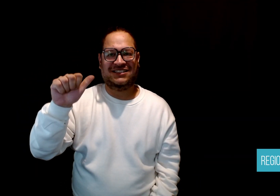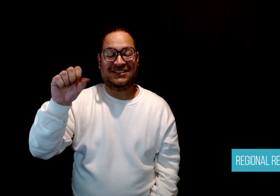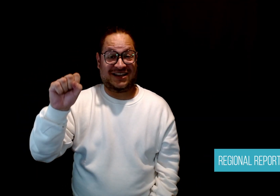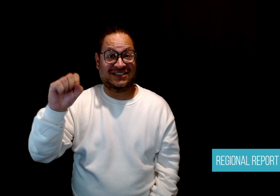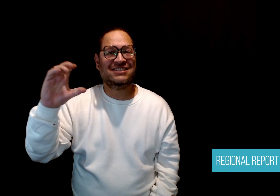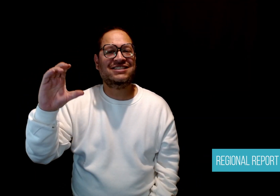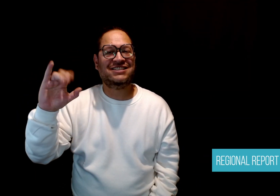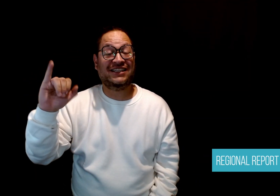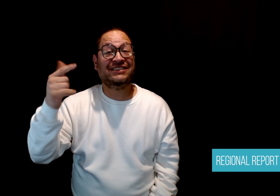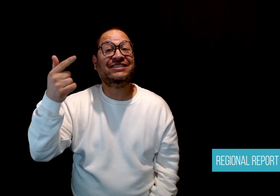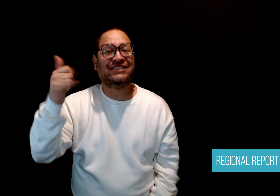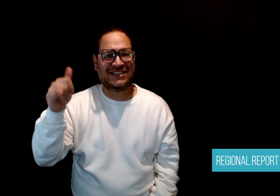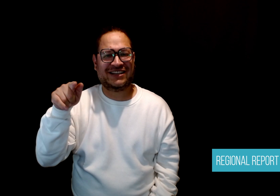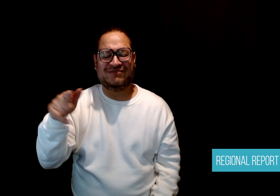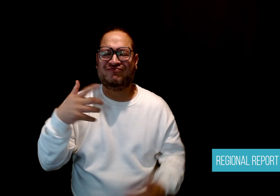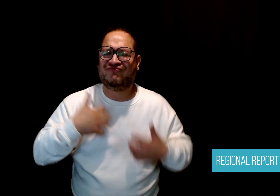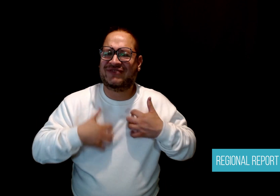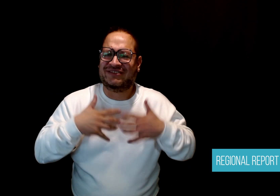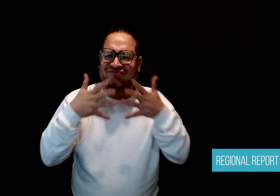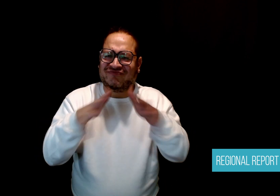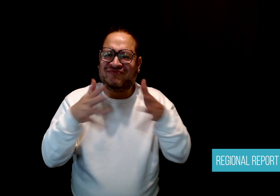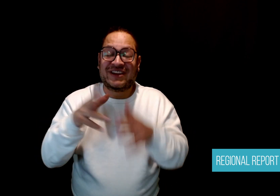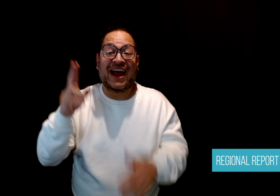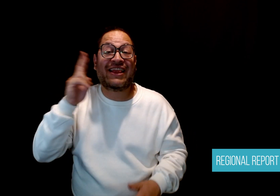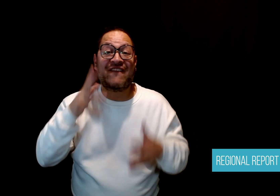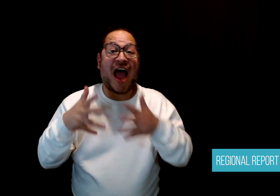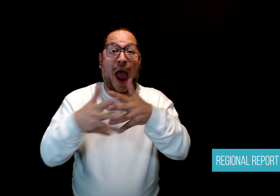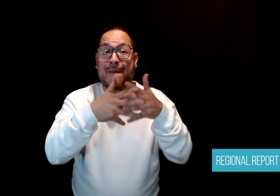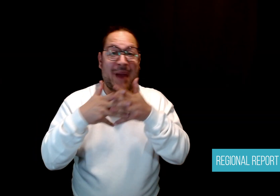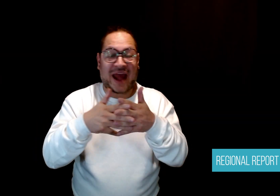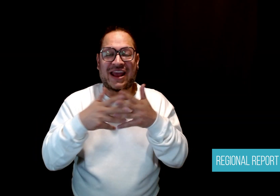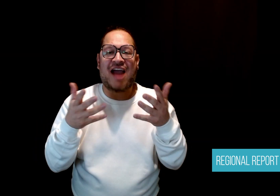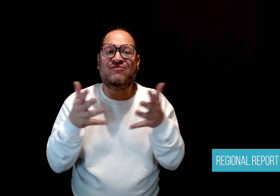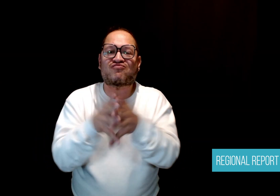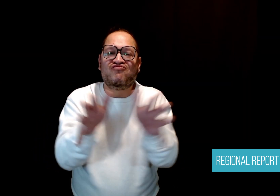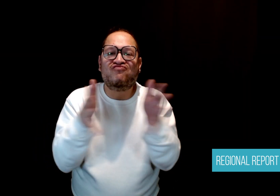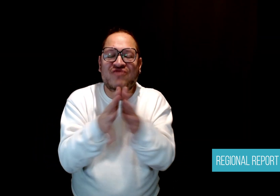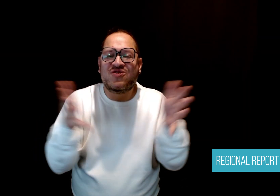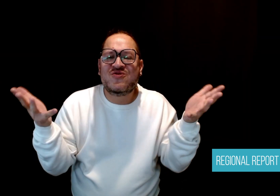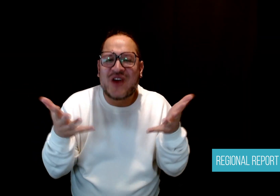there is an interesting news for Deaf Americans to know.